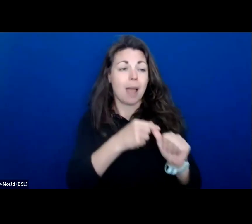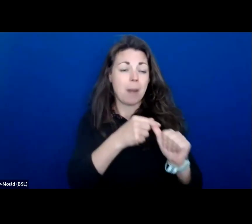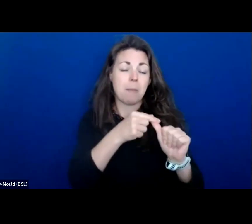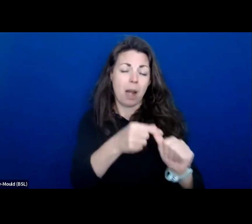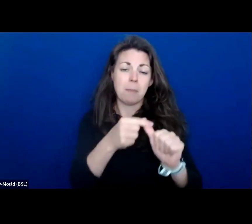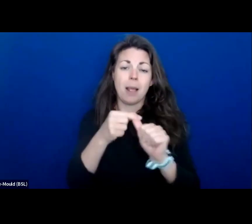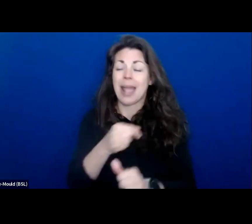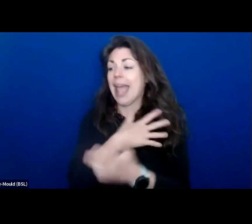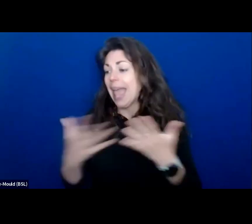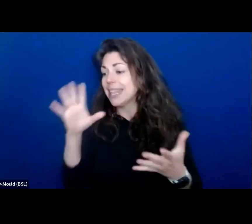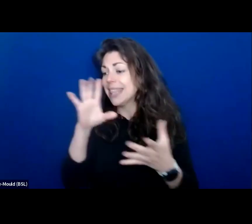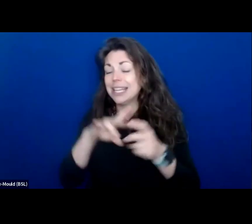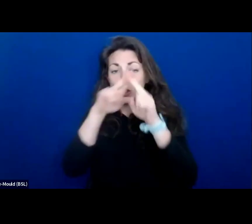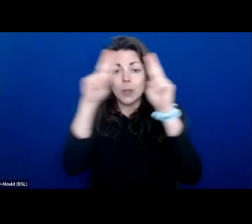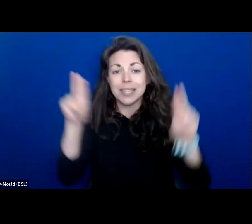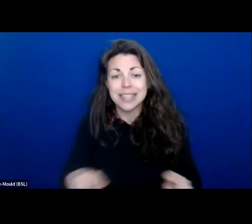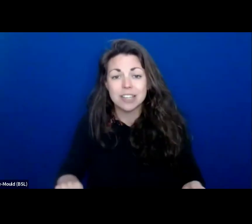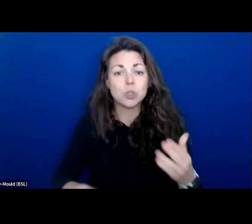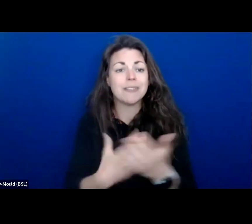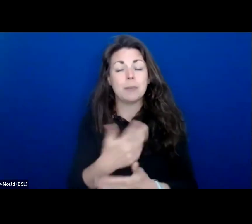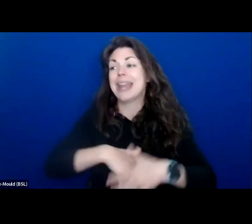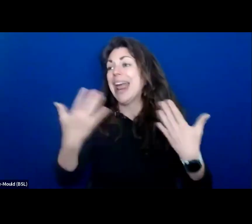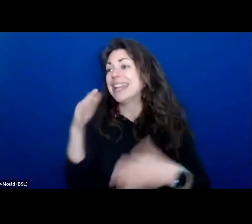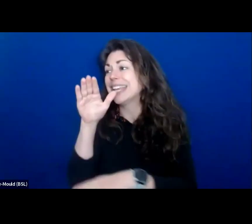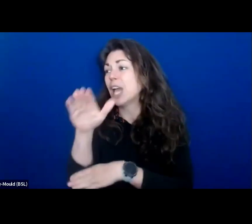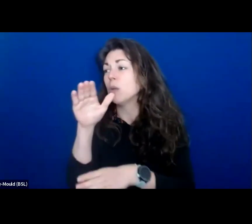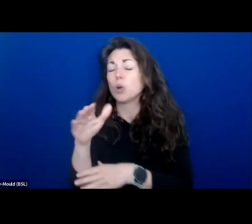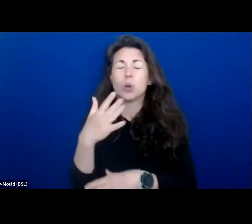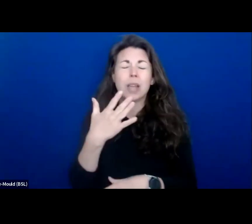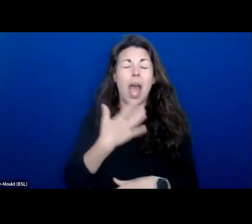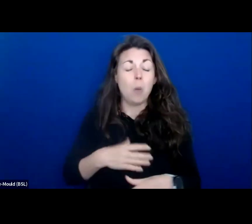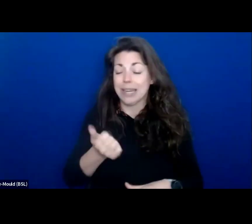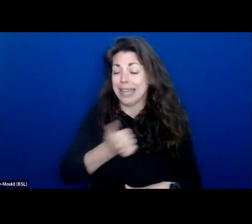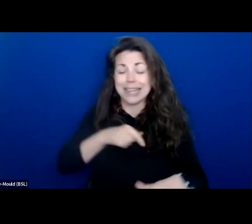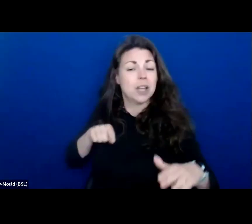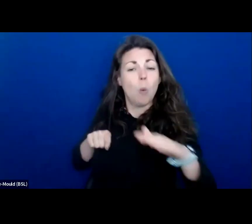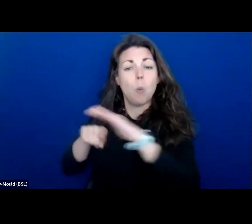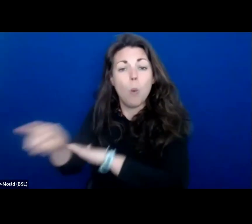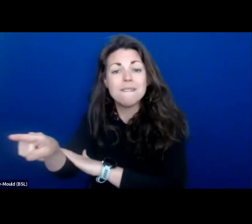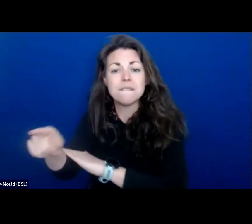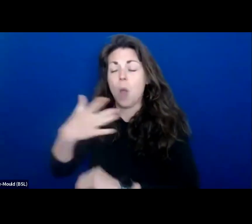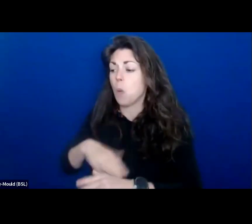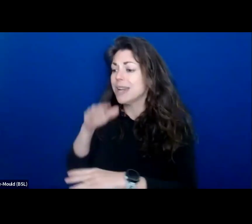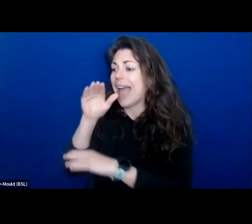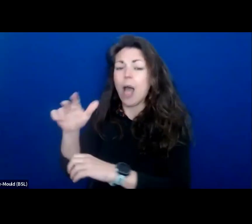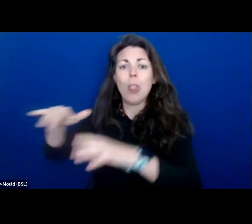anything that was abroad. I was so desperate to leave Canada. I was so desperate to go to the field. Really at that time in my life,